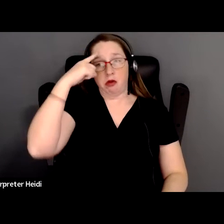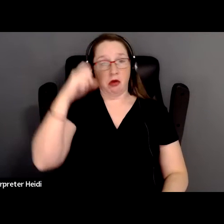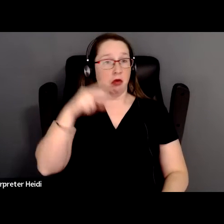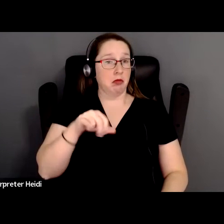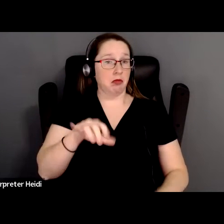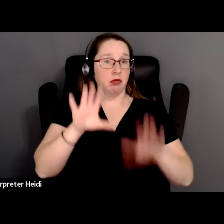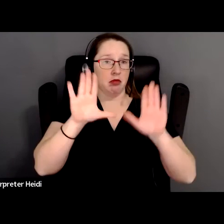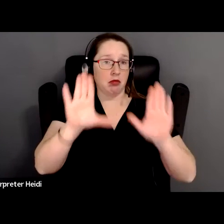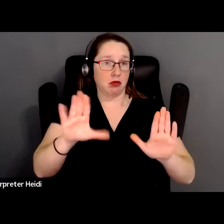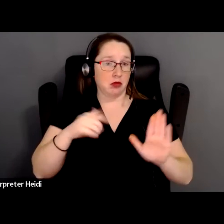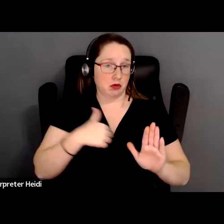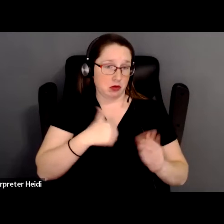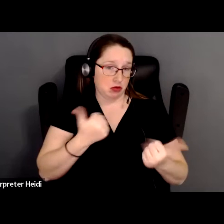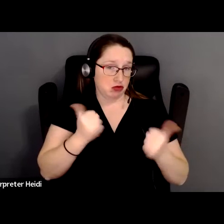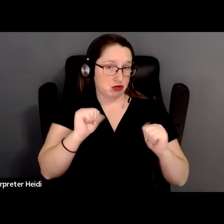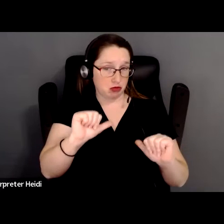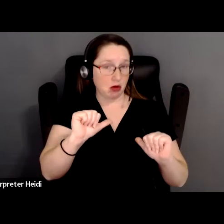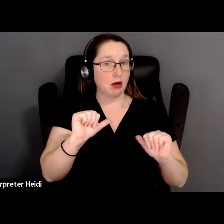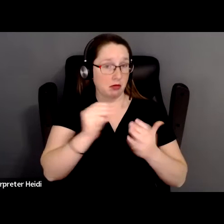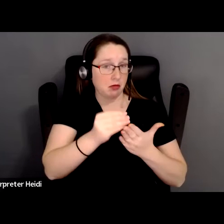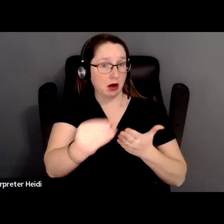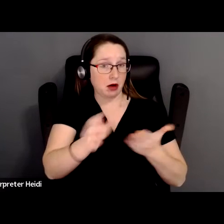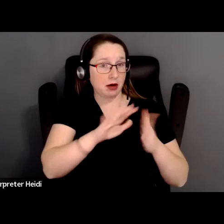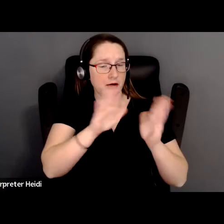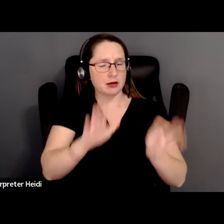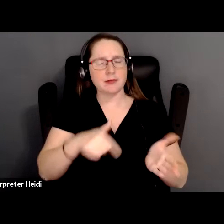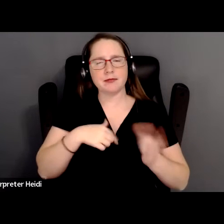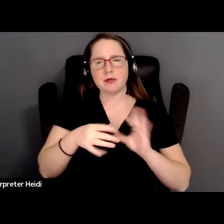We could try that, and I mentioned it to my support.